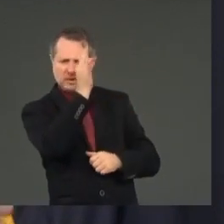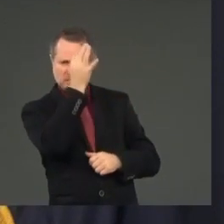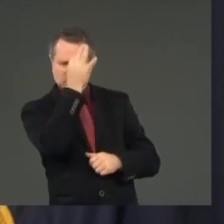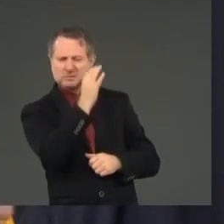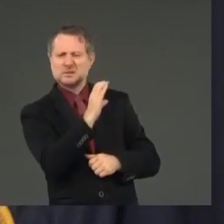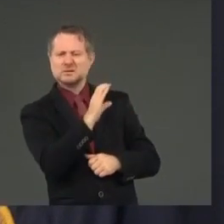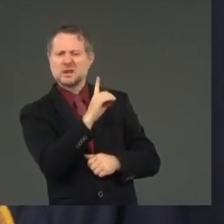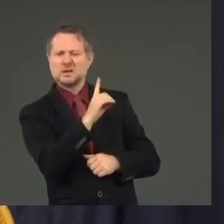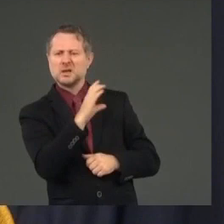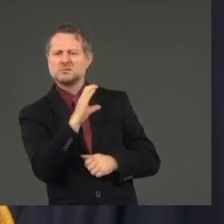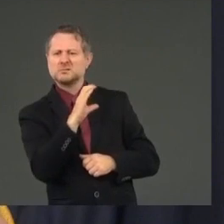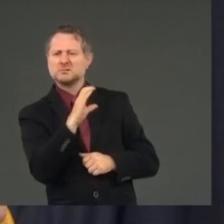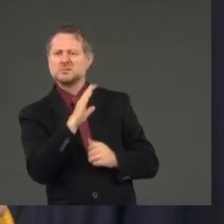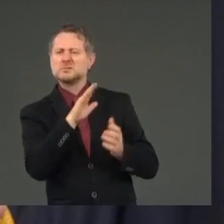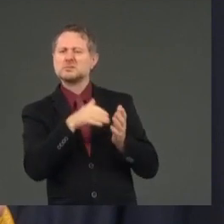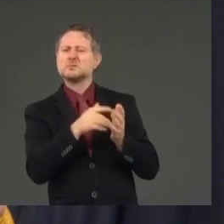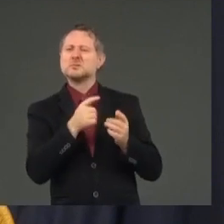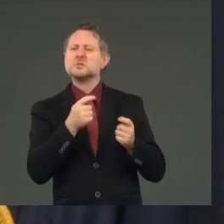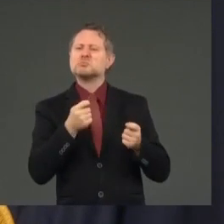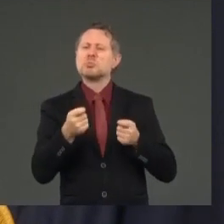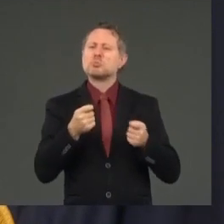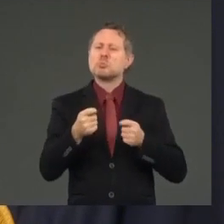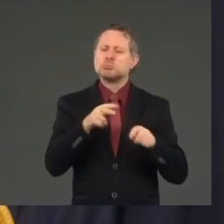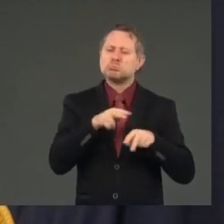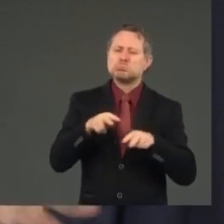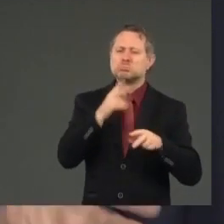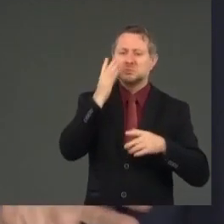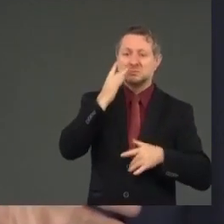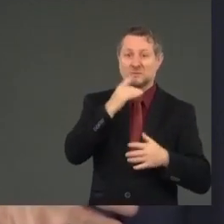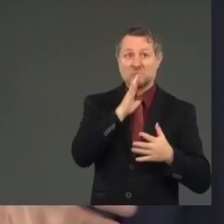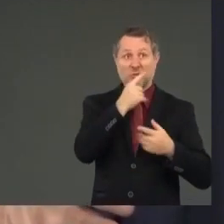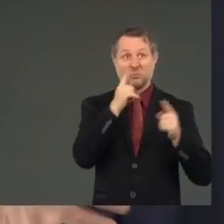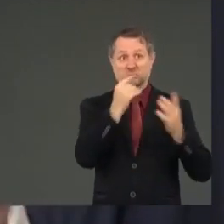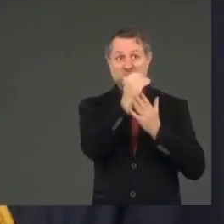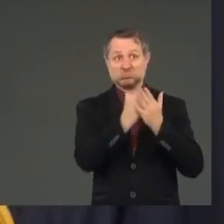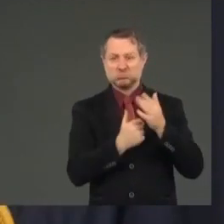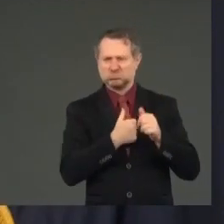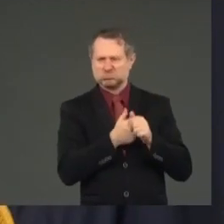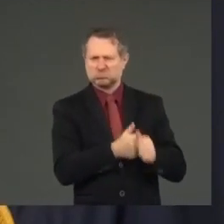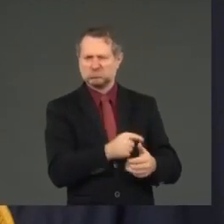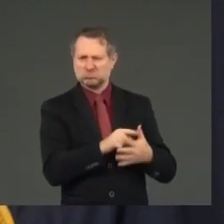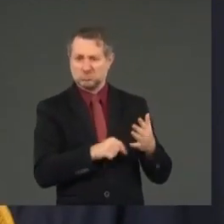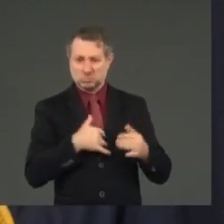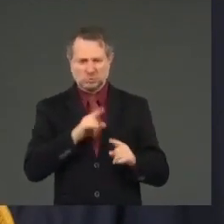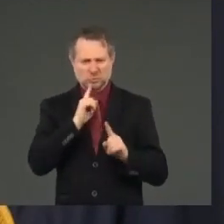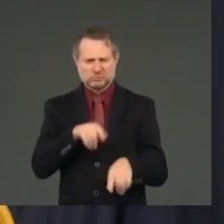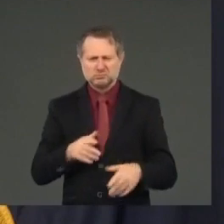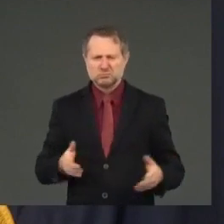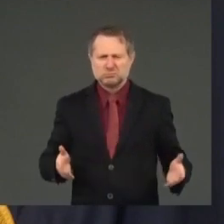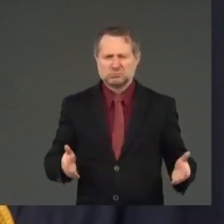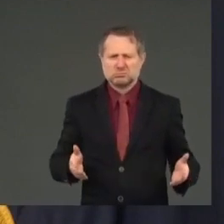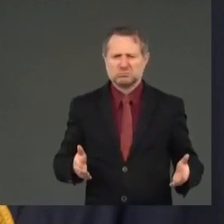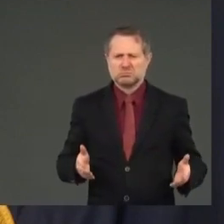BECAUSE THE STATE FOLLOWED